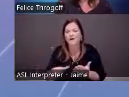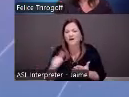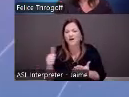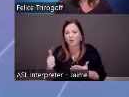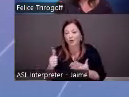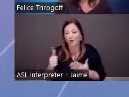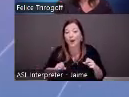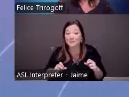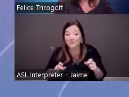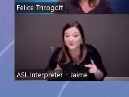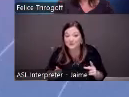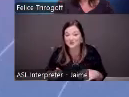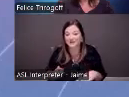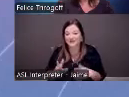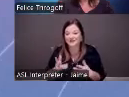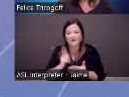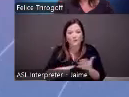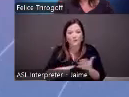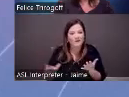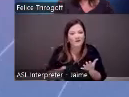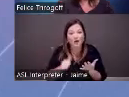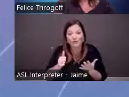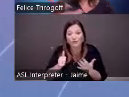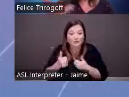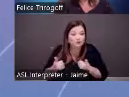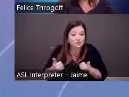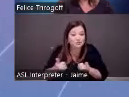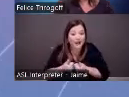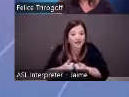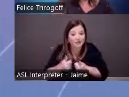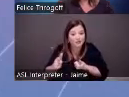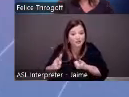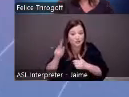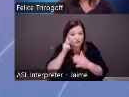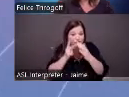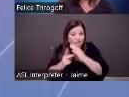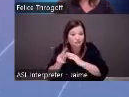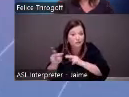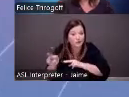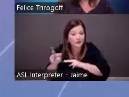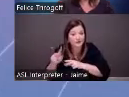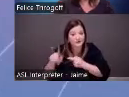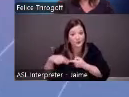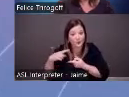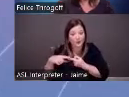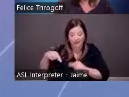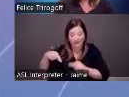or challenges you anticipate when applying this to future projects?